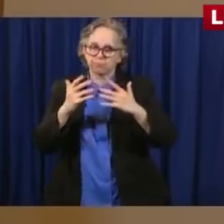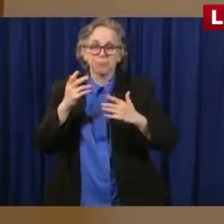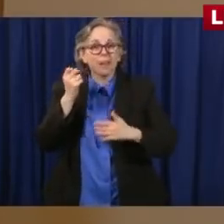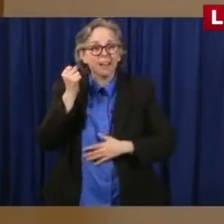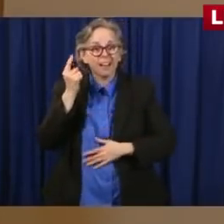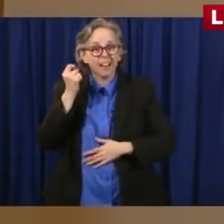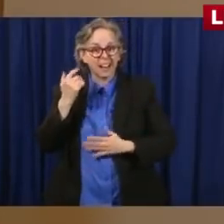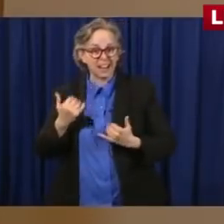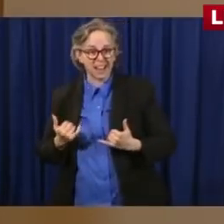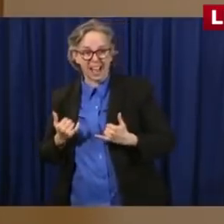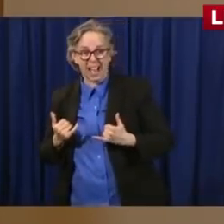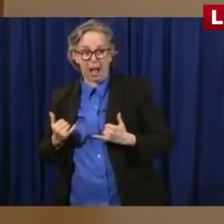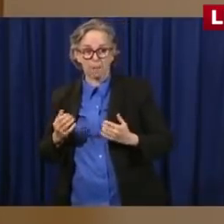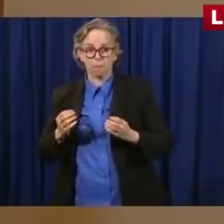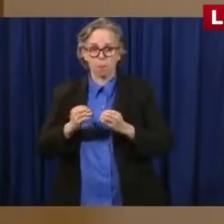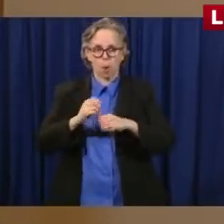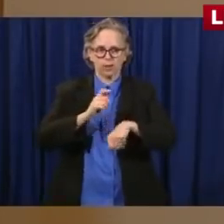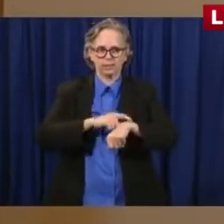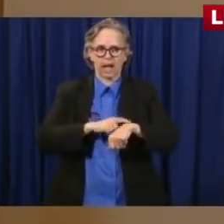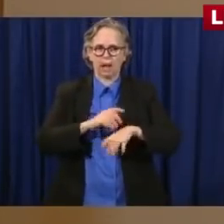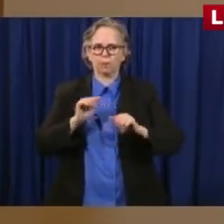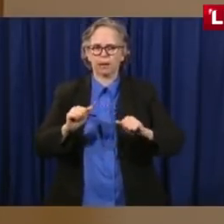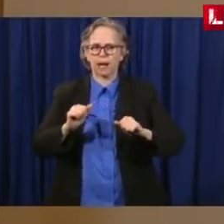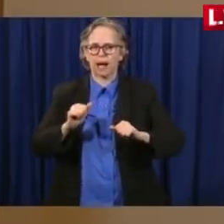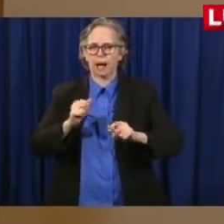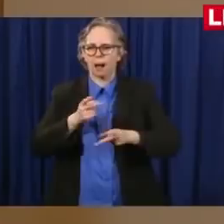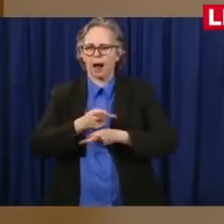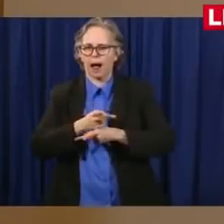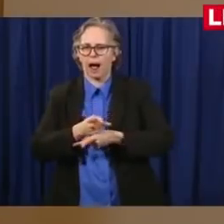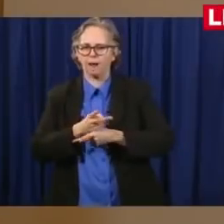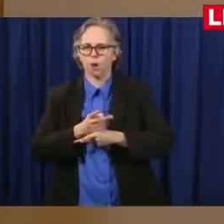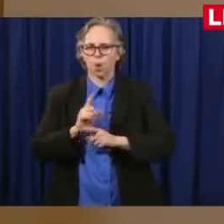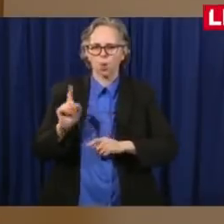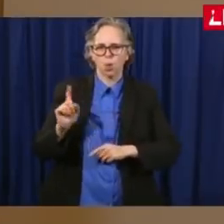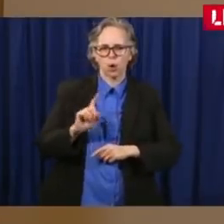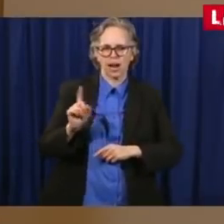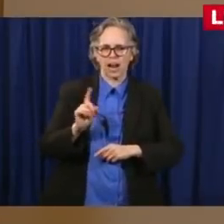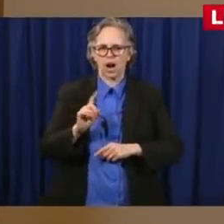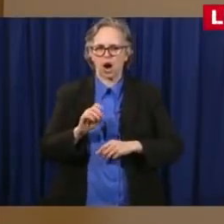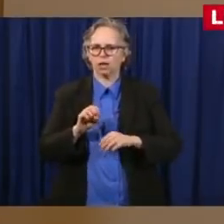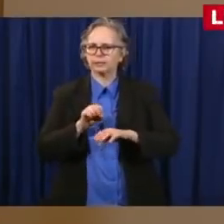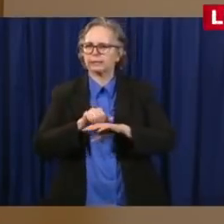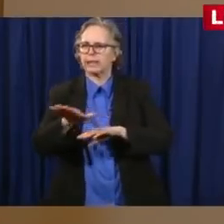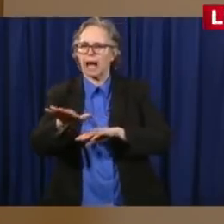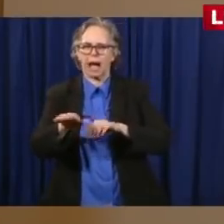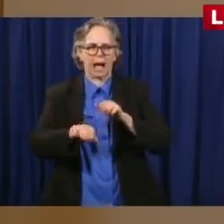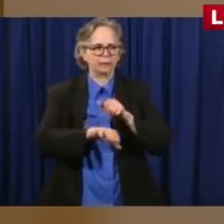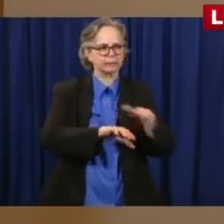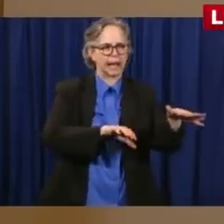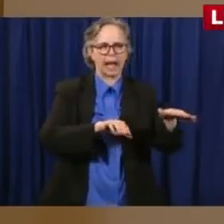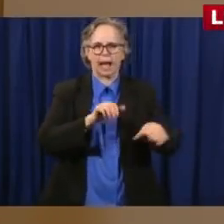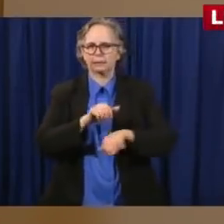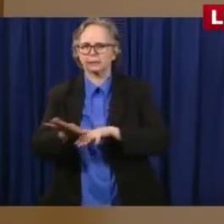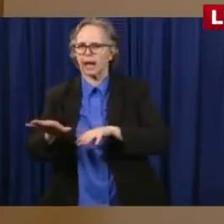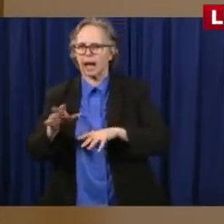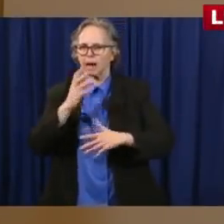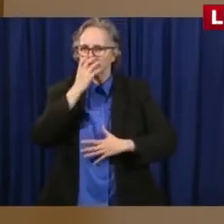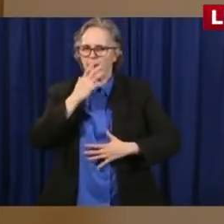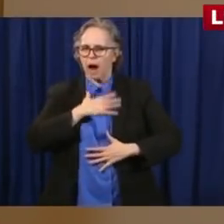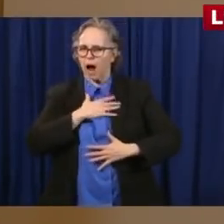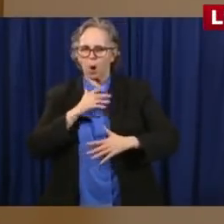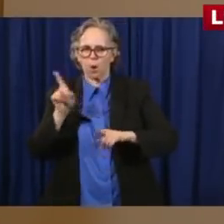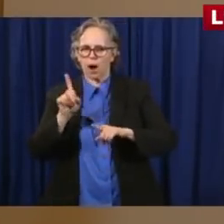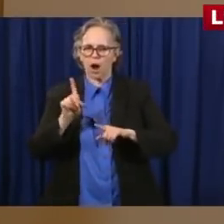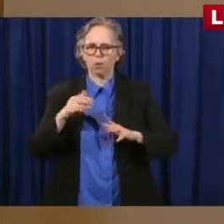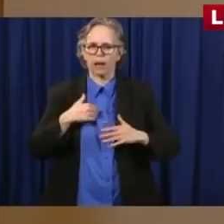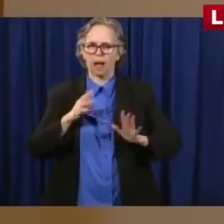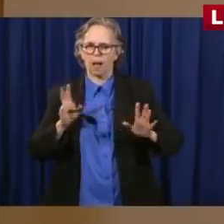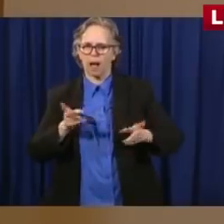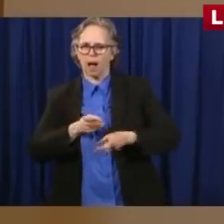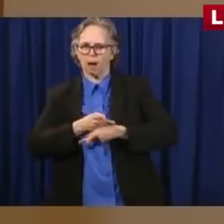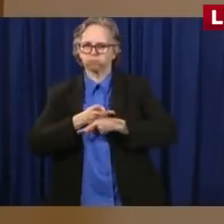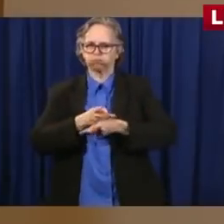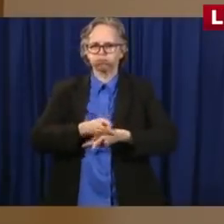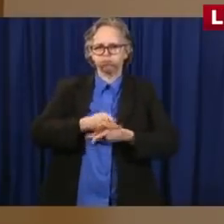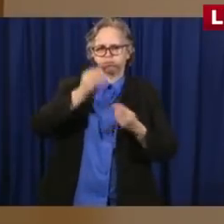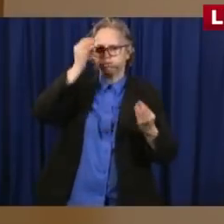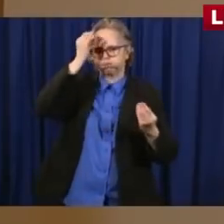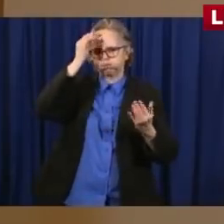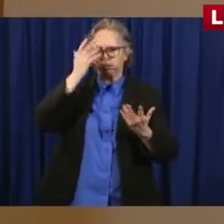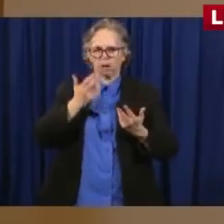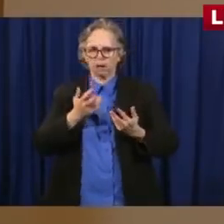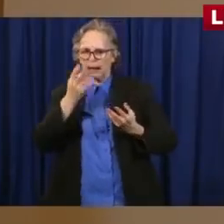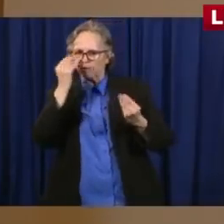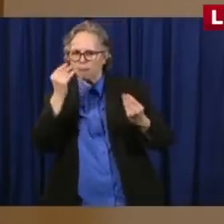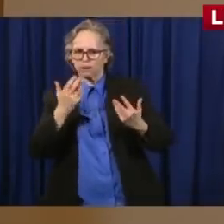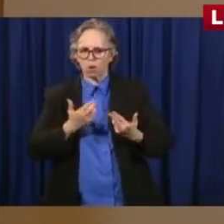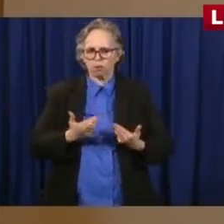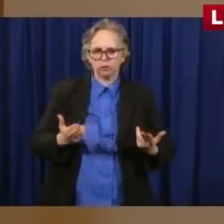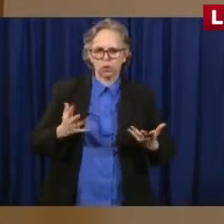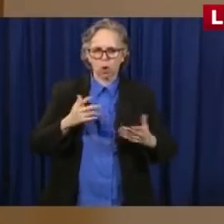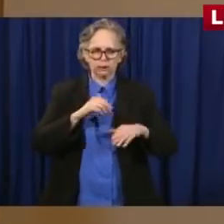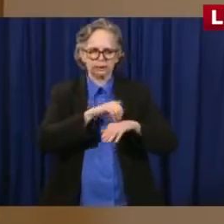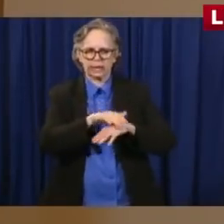WHAT WE CAN DO BASED ON THE TIME WE HAVE BOUGHT IS BE MORE SURGICAL ABOUT WHERE WE SEND IT.